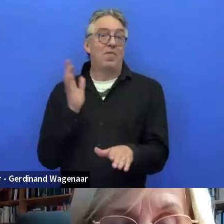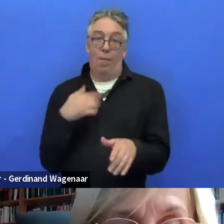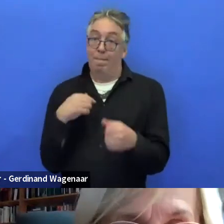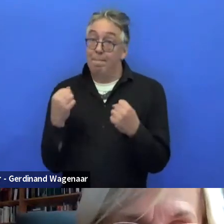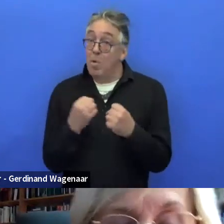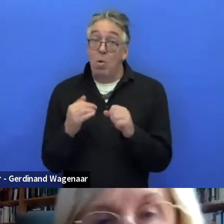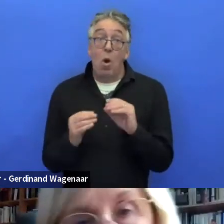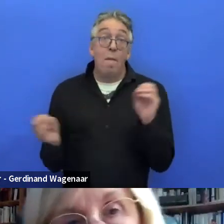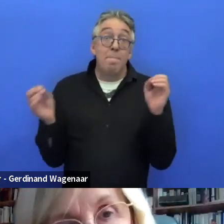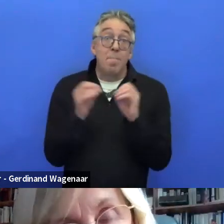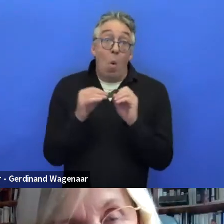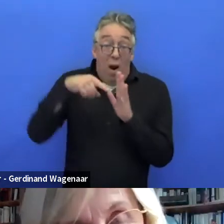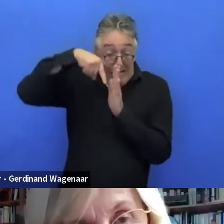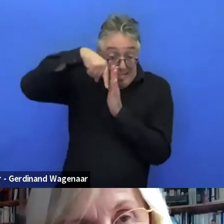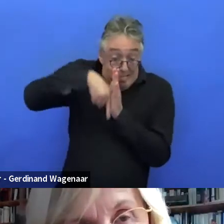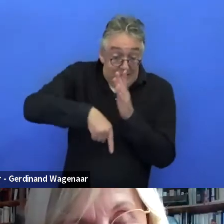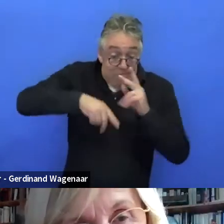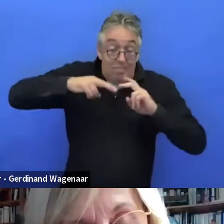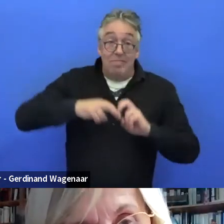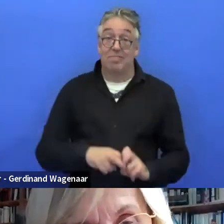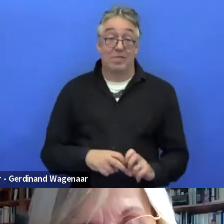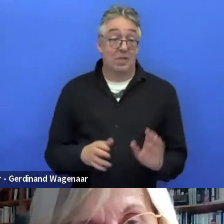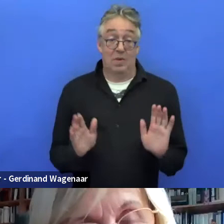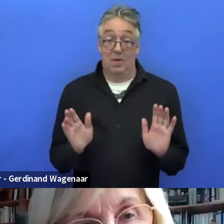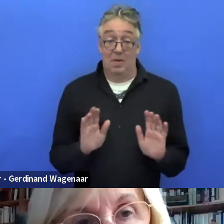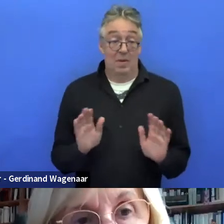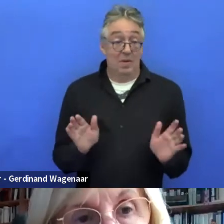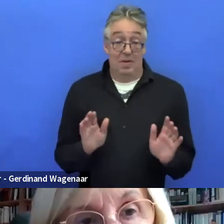because we could kill the entire sync and it's the Ombudsman's approach